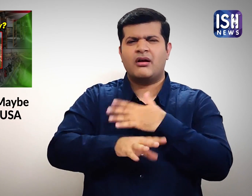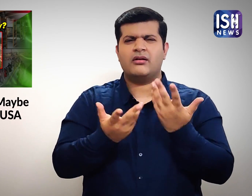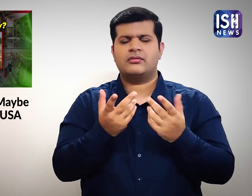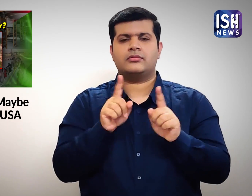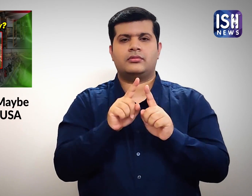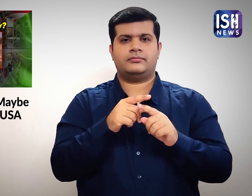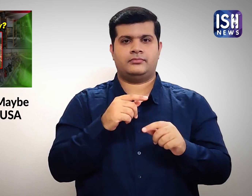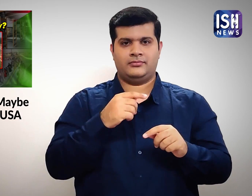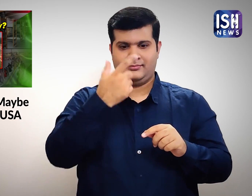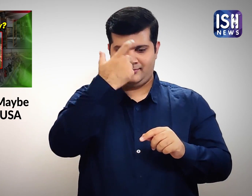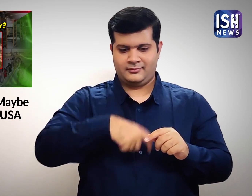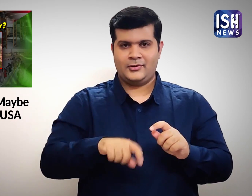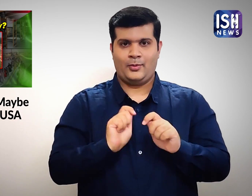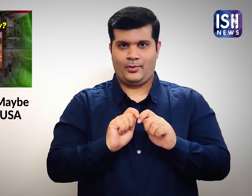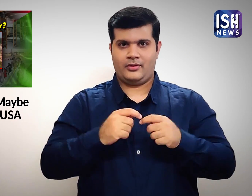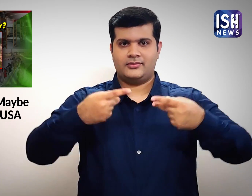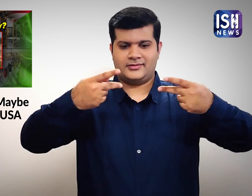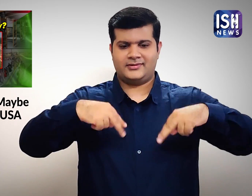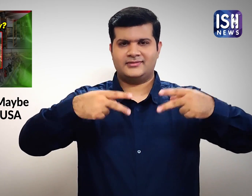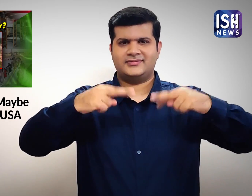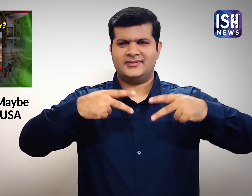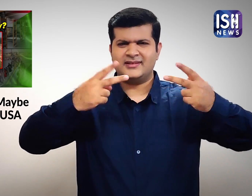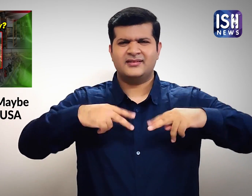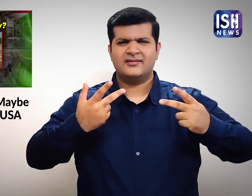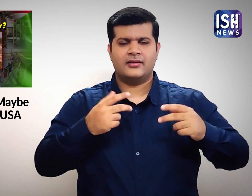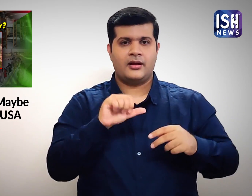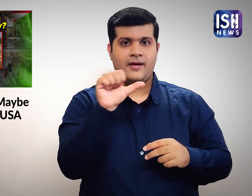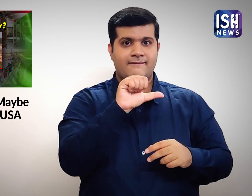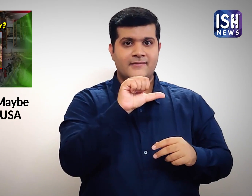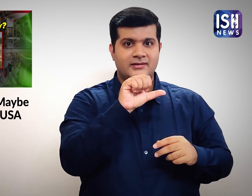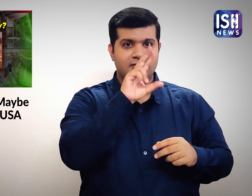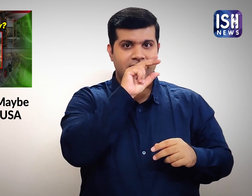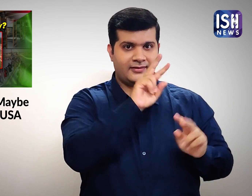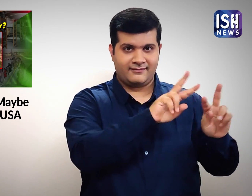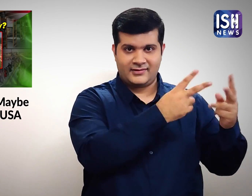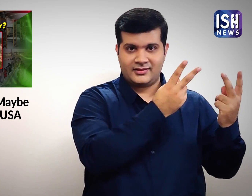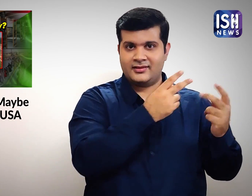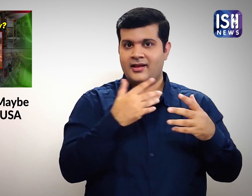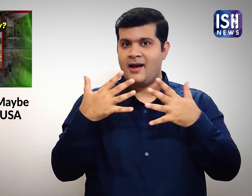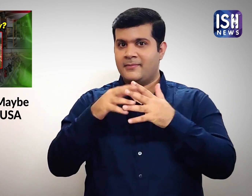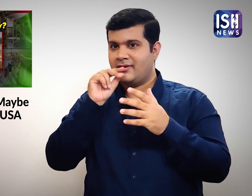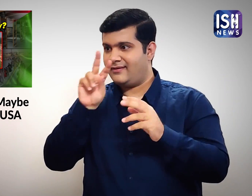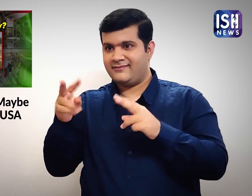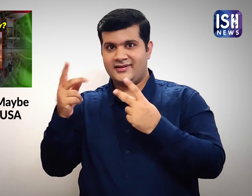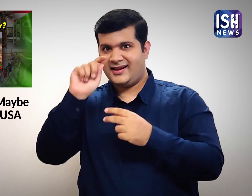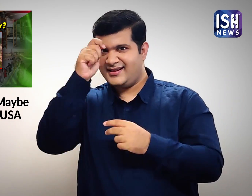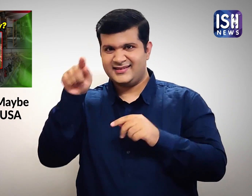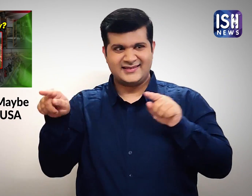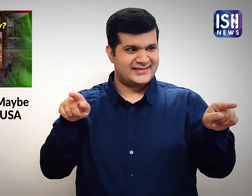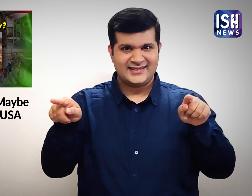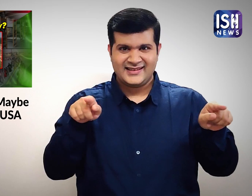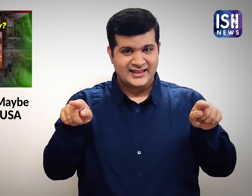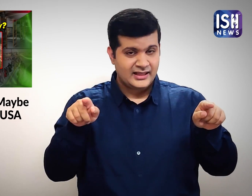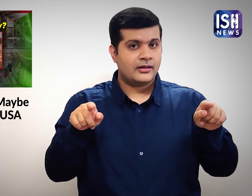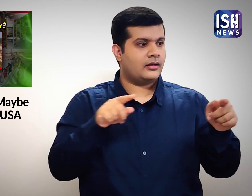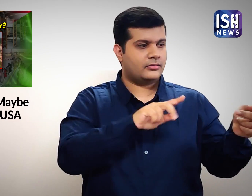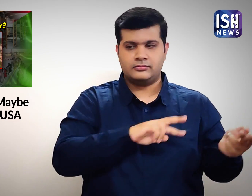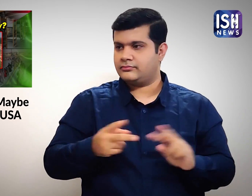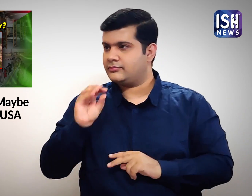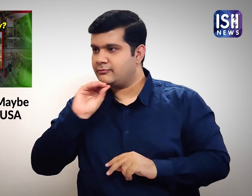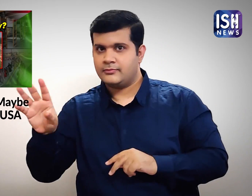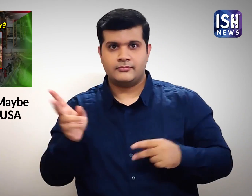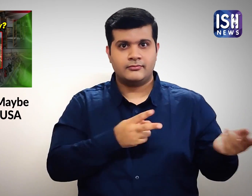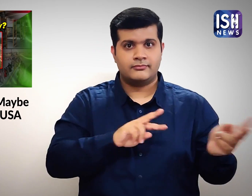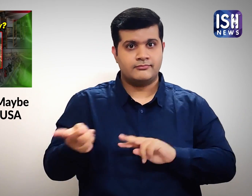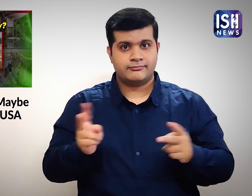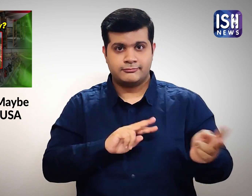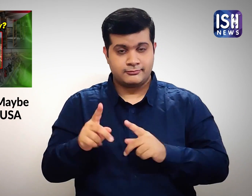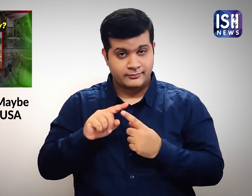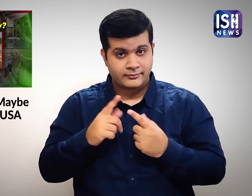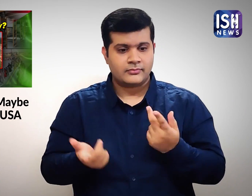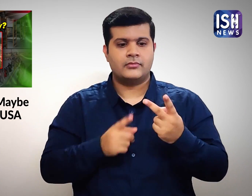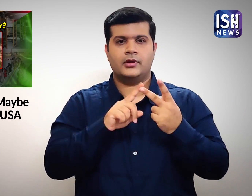These people are Afgan translators who translated in english,